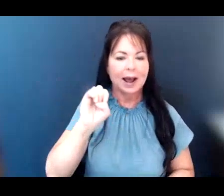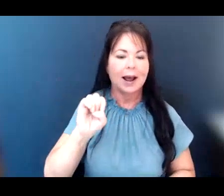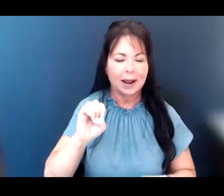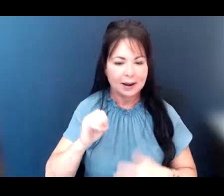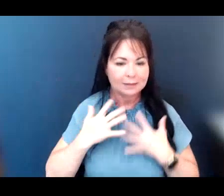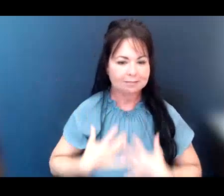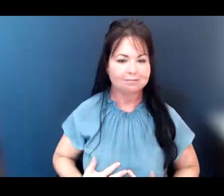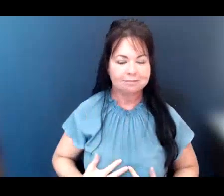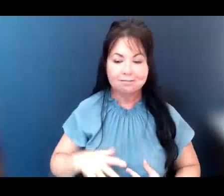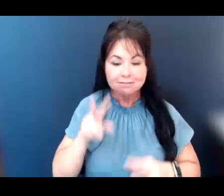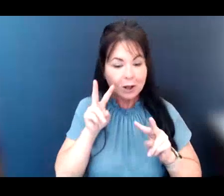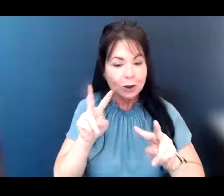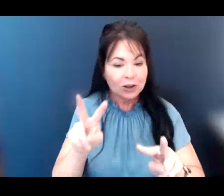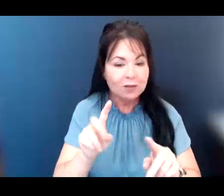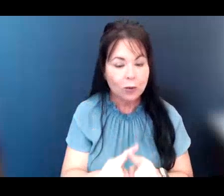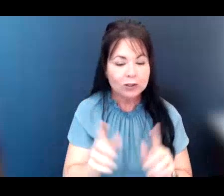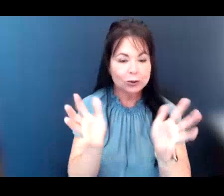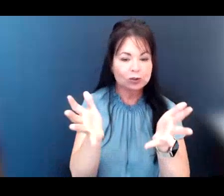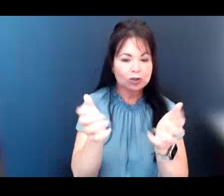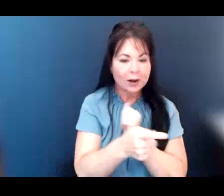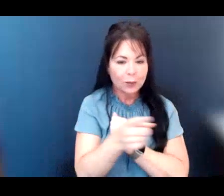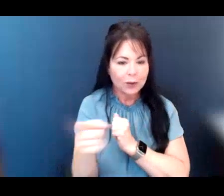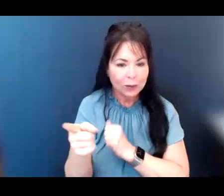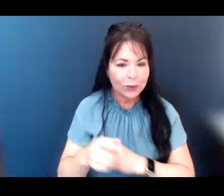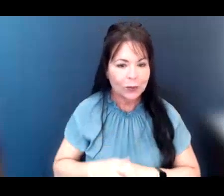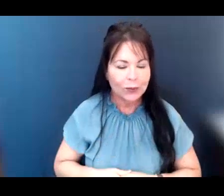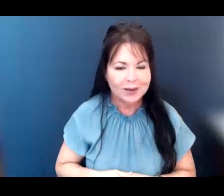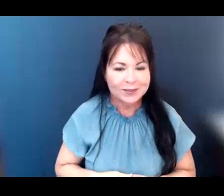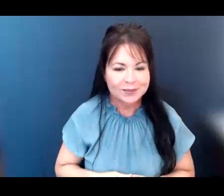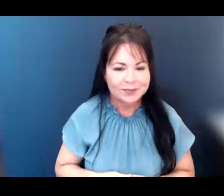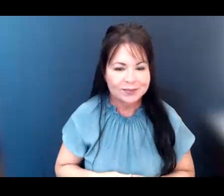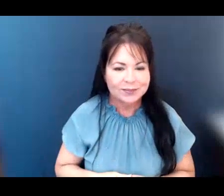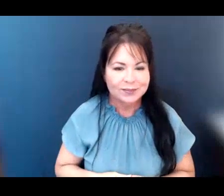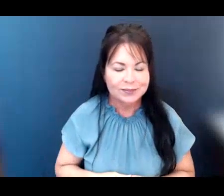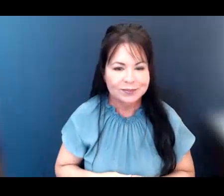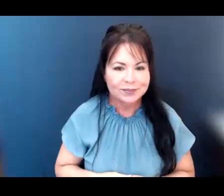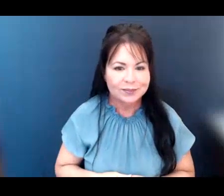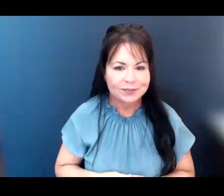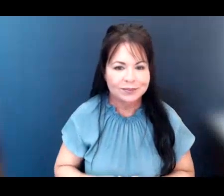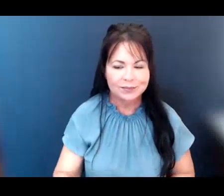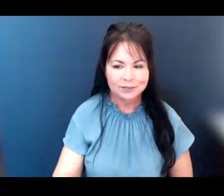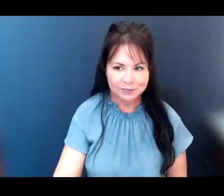this afternoon with everyone. Awesome. This is Jess.